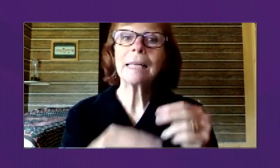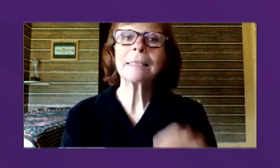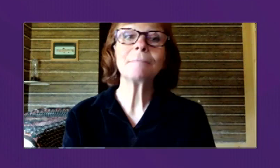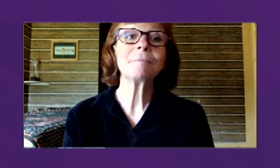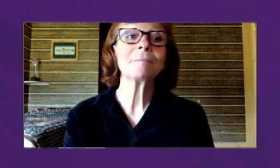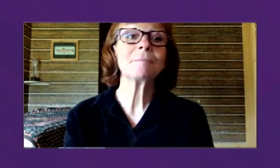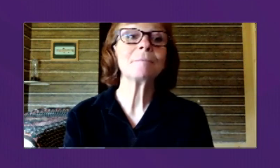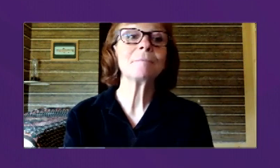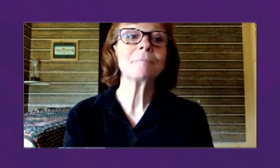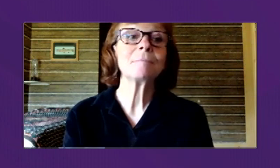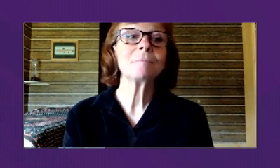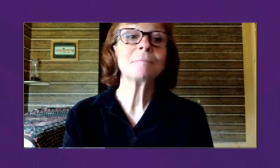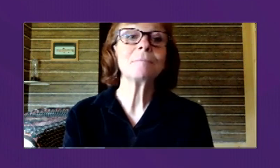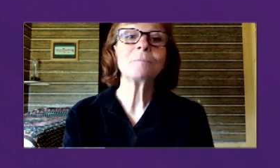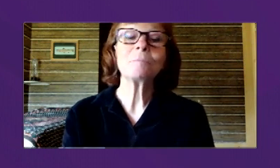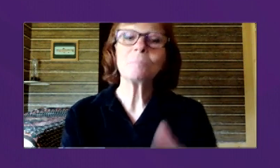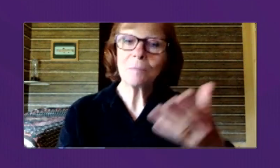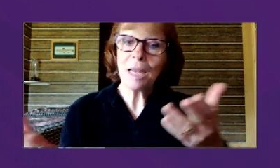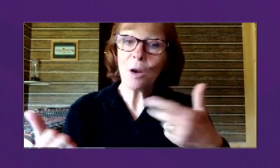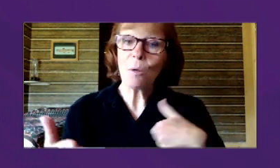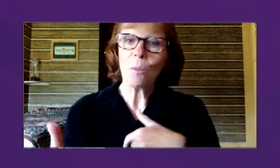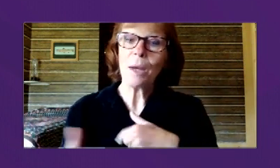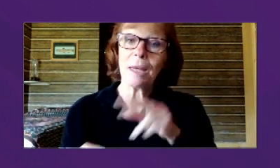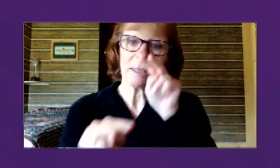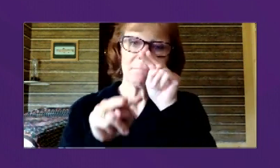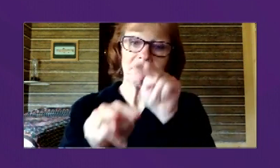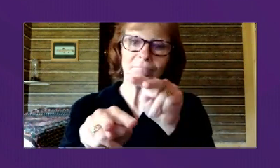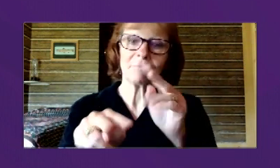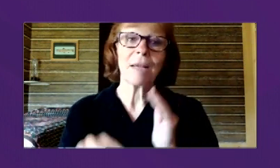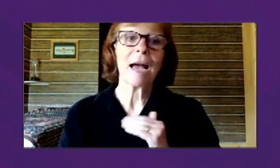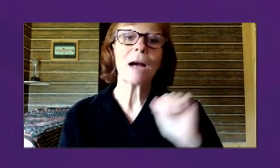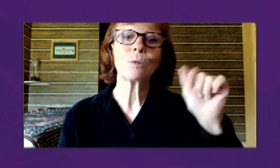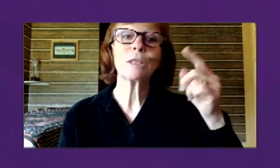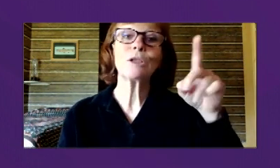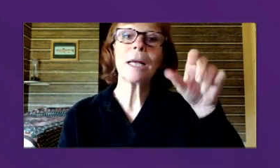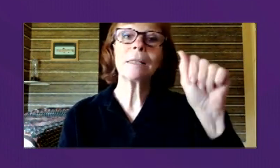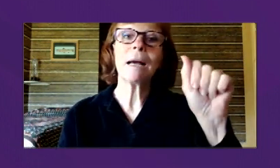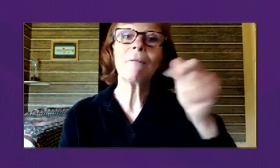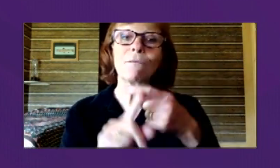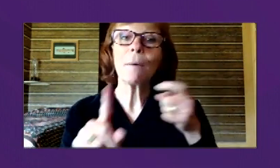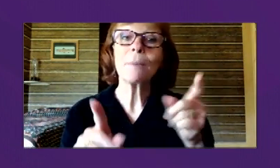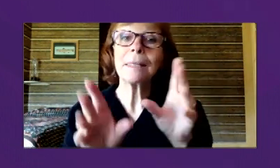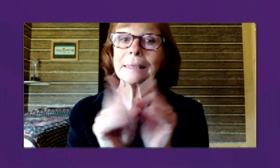So here we are looking at our agenda for the session. We're going to be discussing